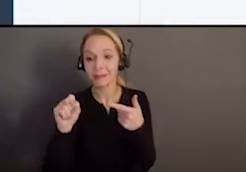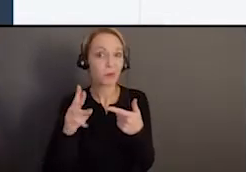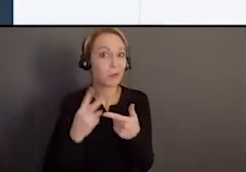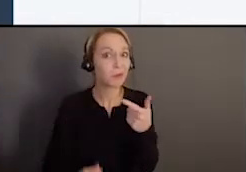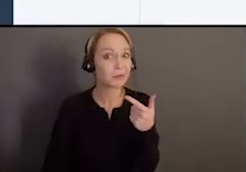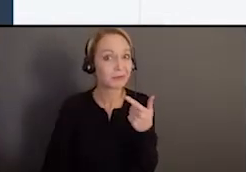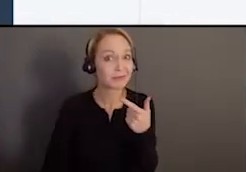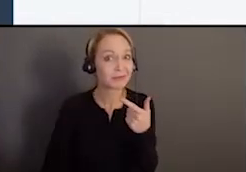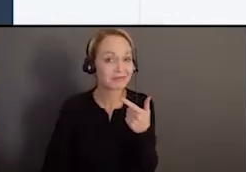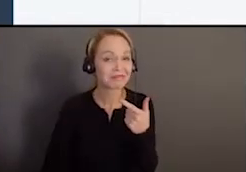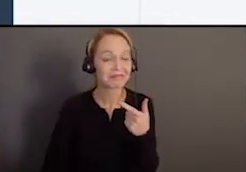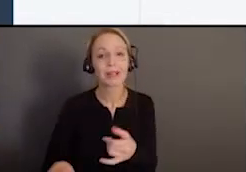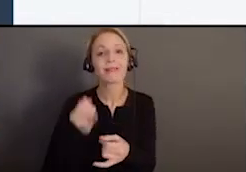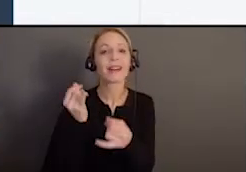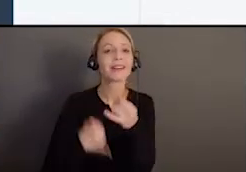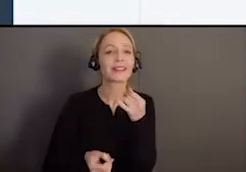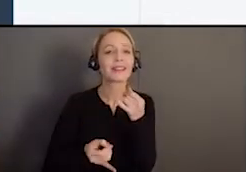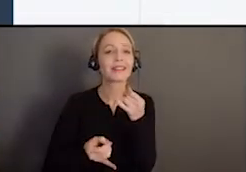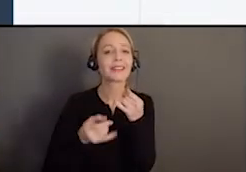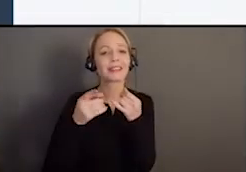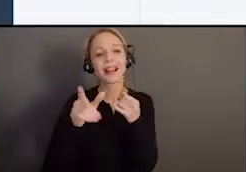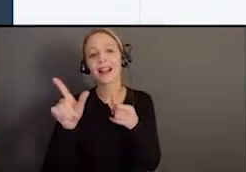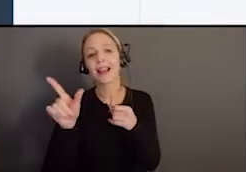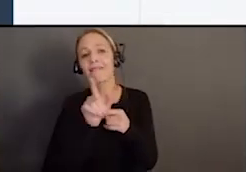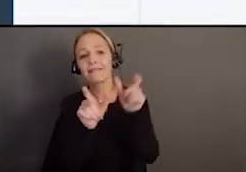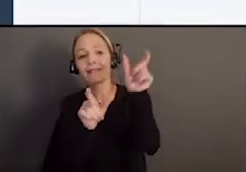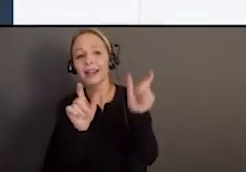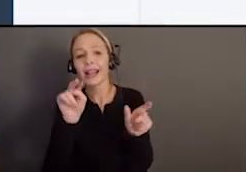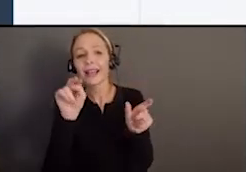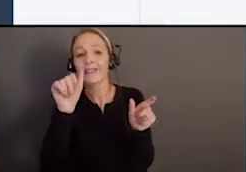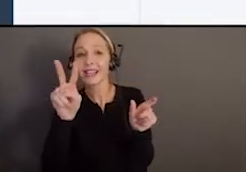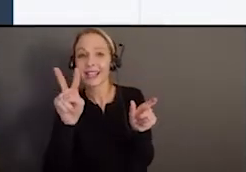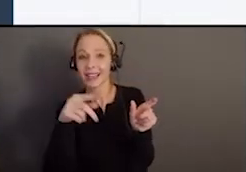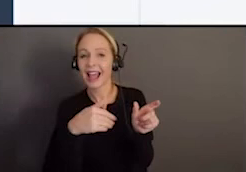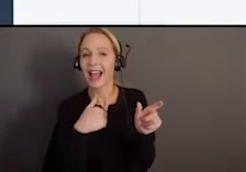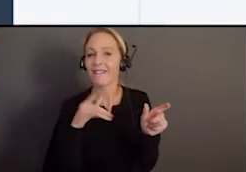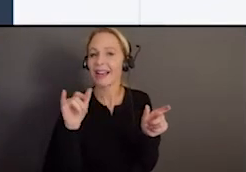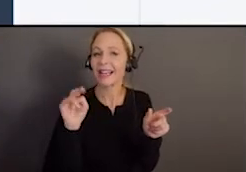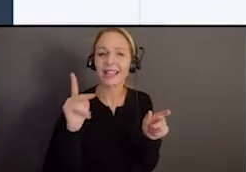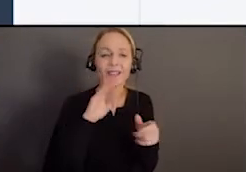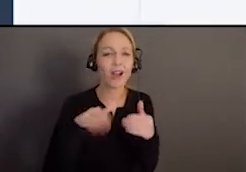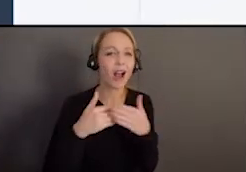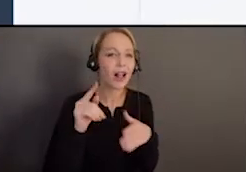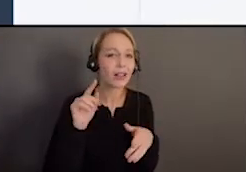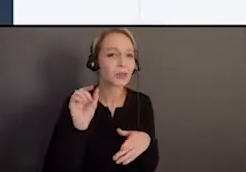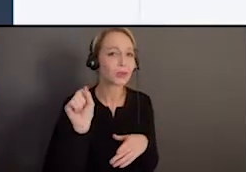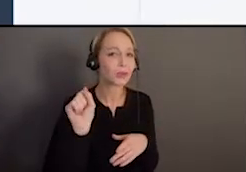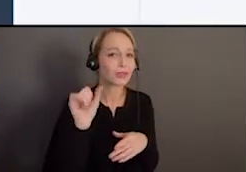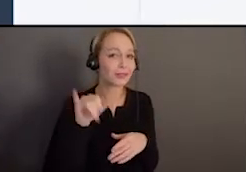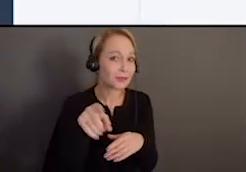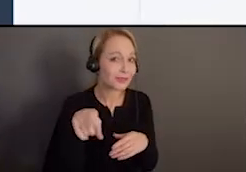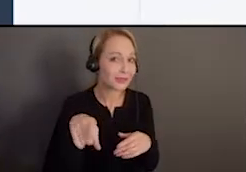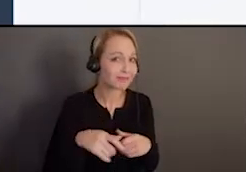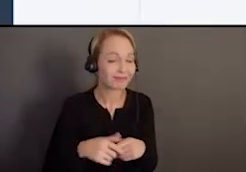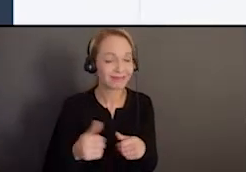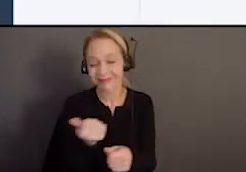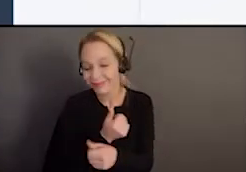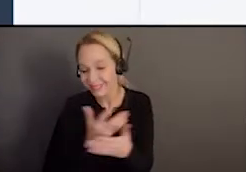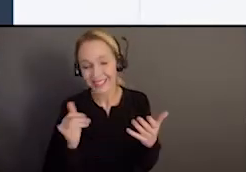FINALLY THE LEFT NAVIGATION HAS LINKS TO ALL THE TOOLS YOU NEED. EVERYTHING YOU WOULD WANT IS HOPEFULLY ONLY A CLICK OR TWO AWAY.